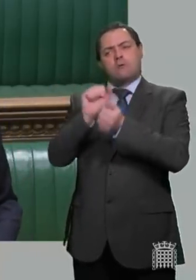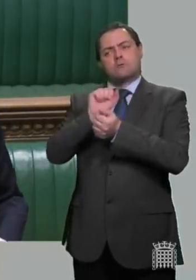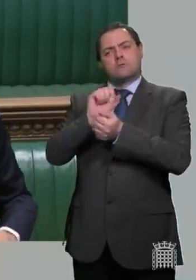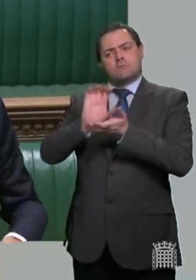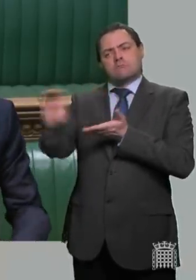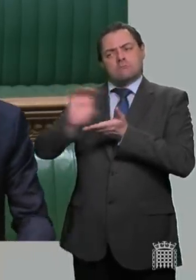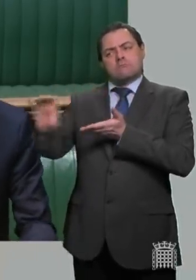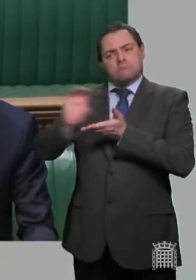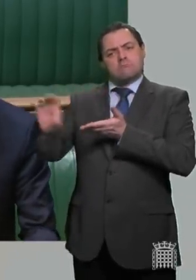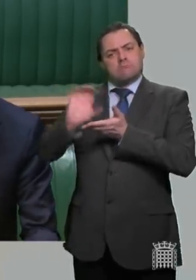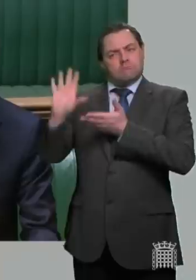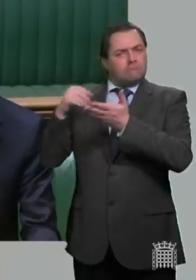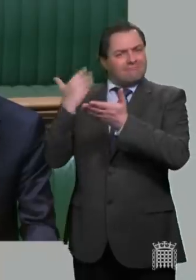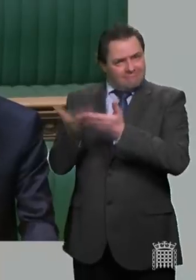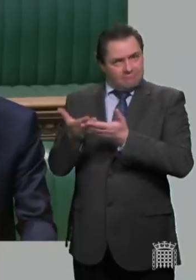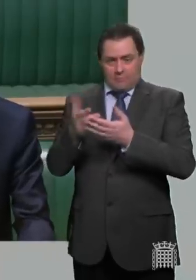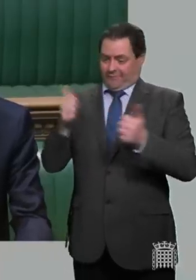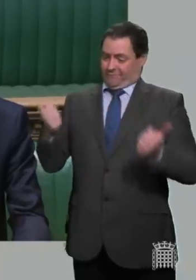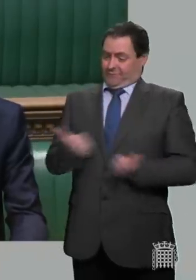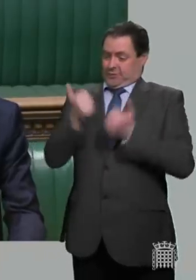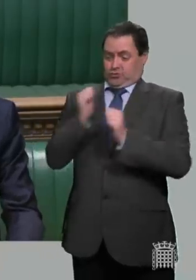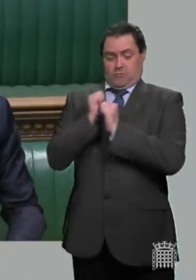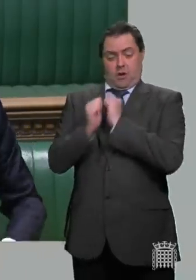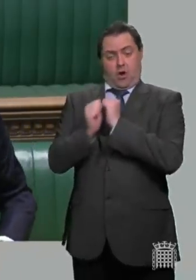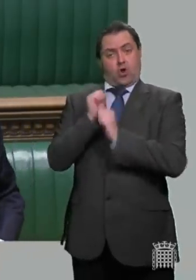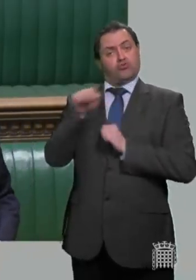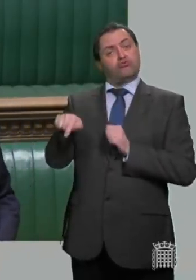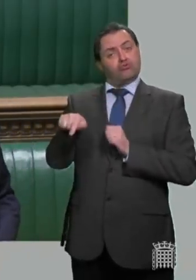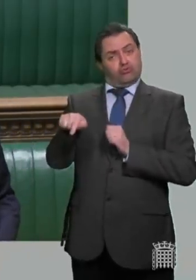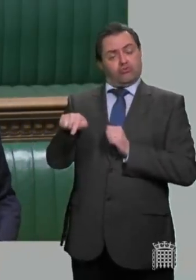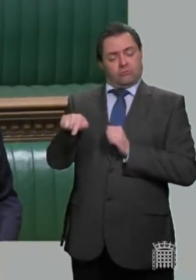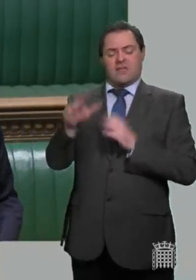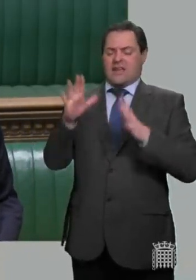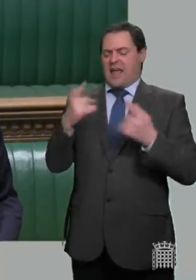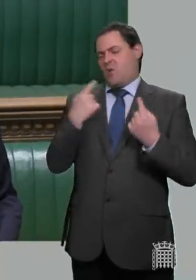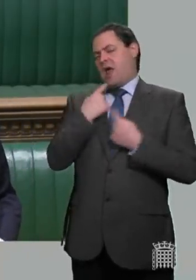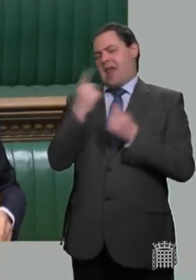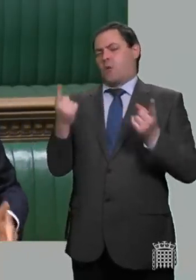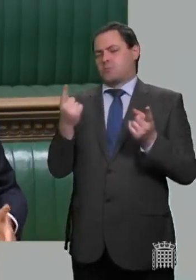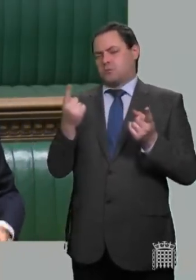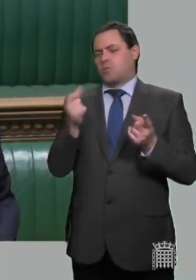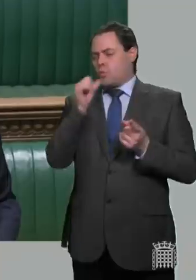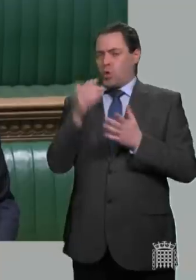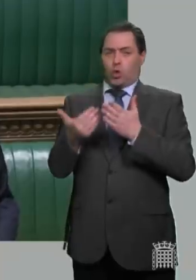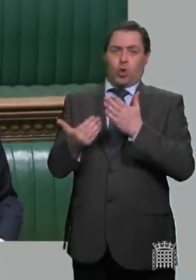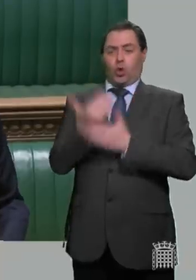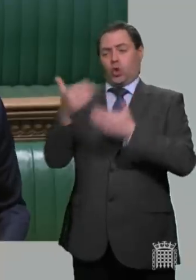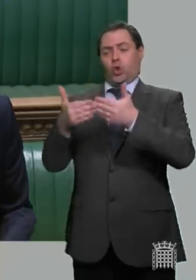grants come to an end in March. I can announce today that we will provide a new restart grant